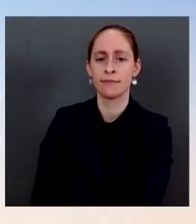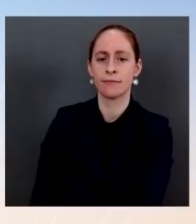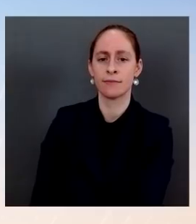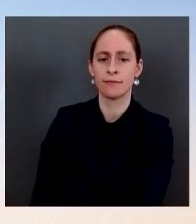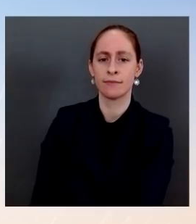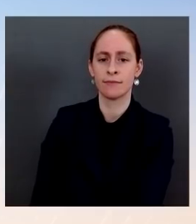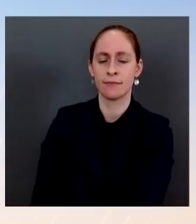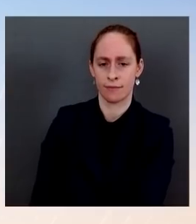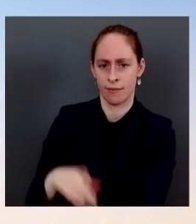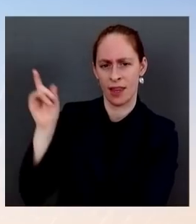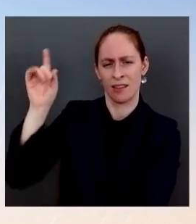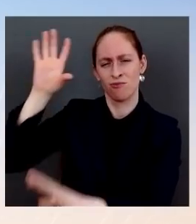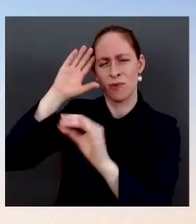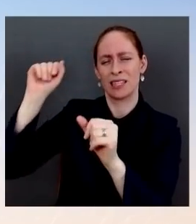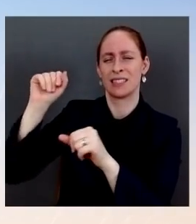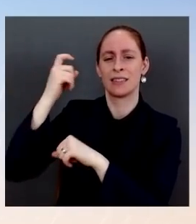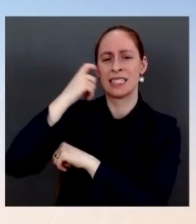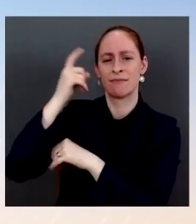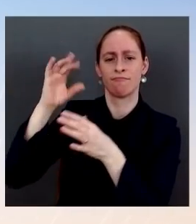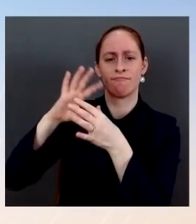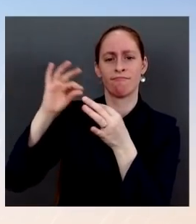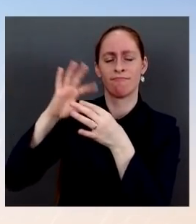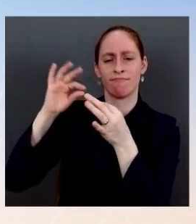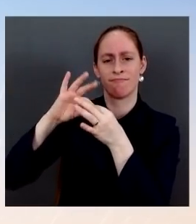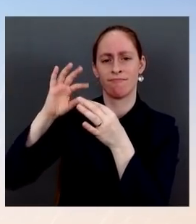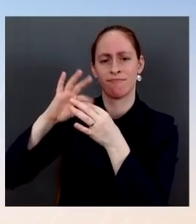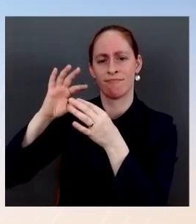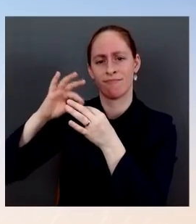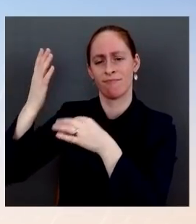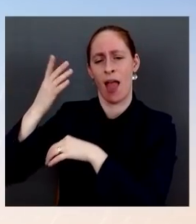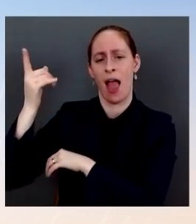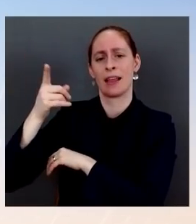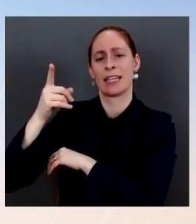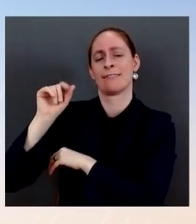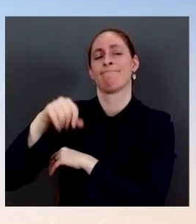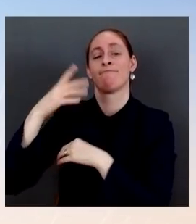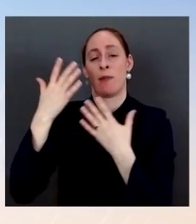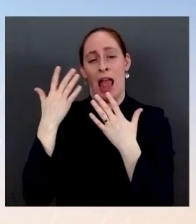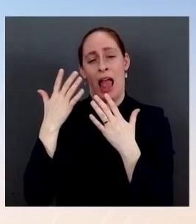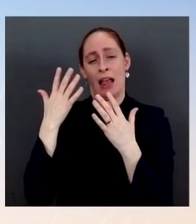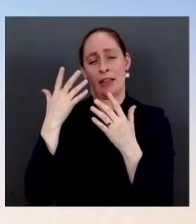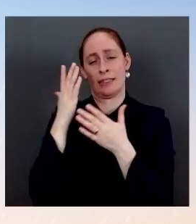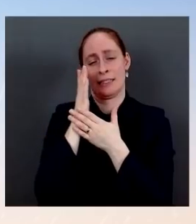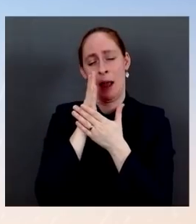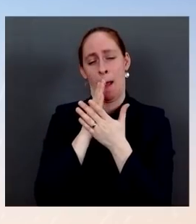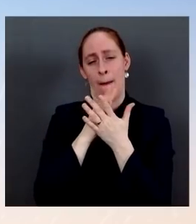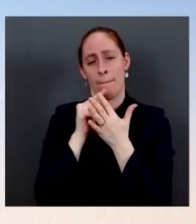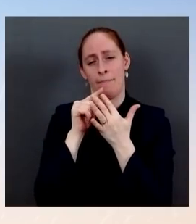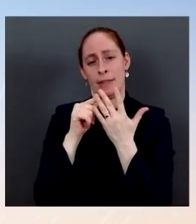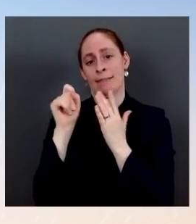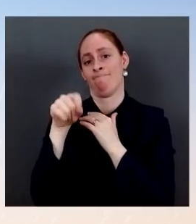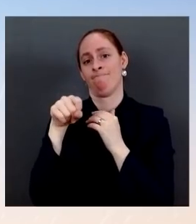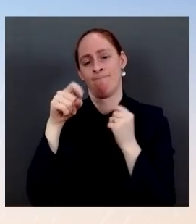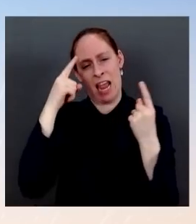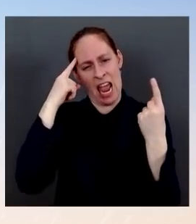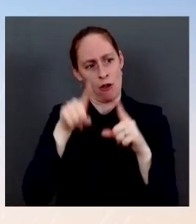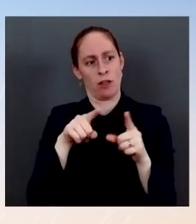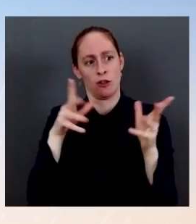to get some of those folks that are vaccine-hesitant to actually get the jab? Ms. Psaki: I don't know that we think it requires a partnership.